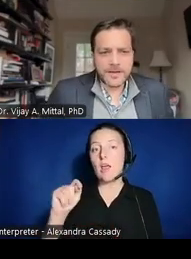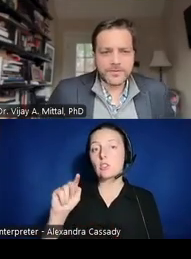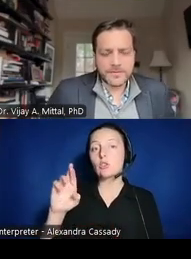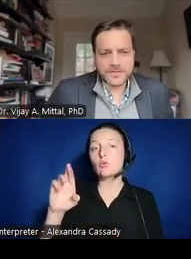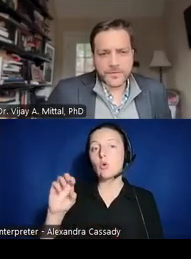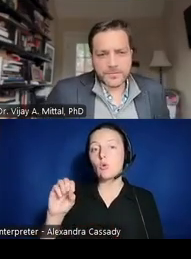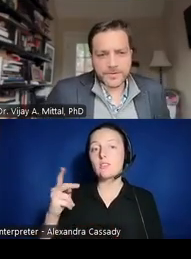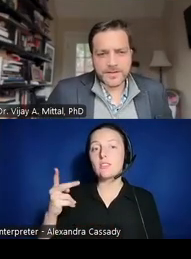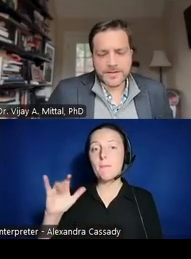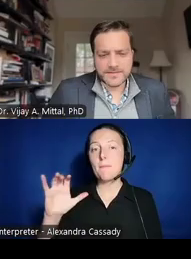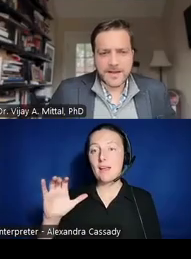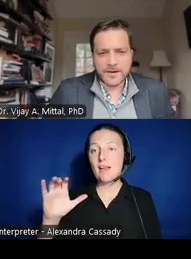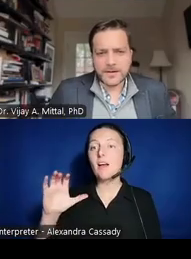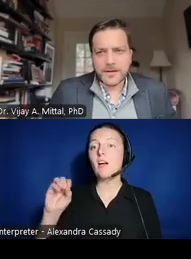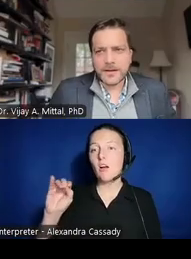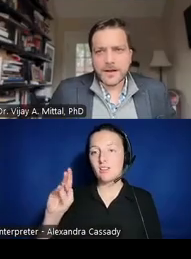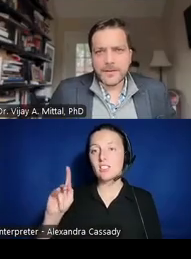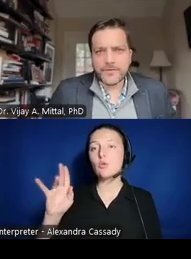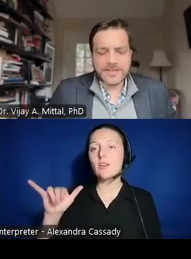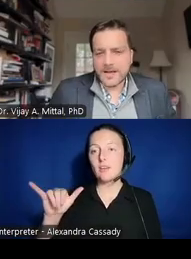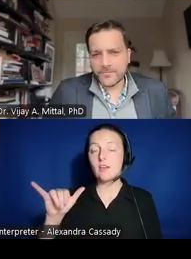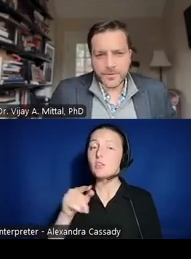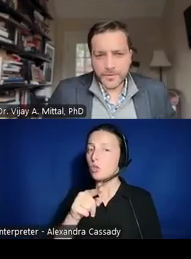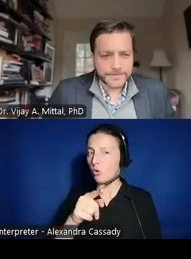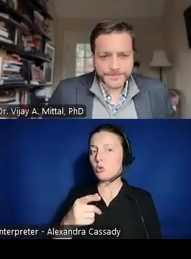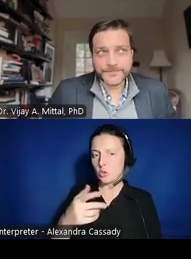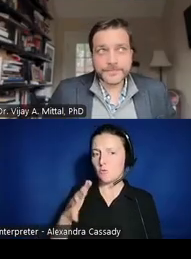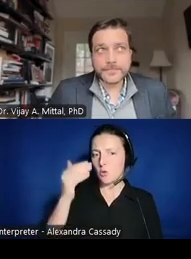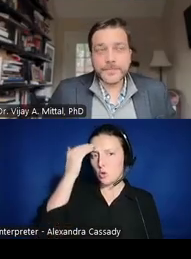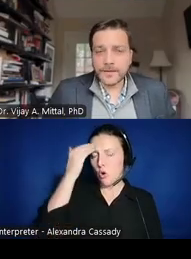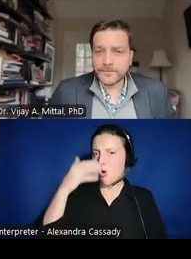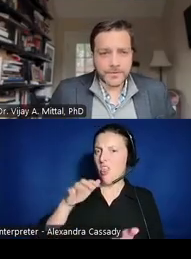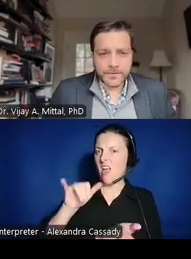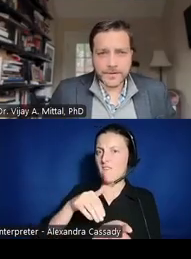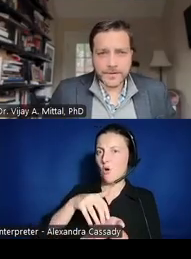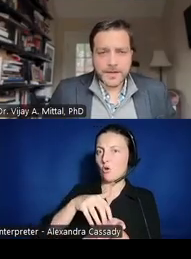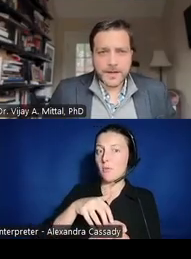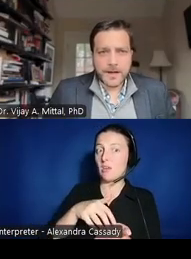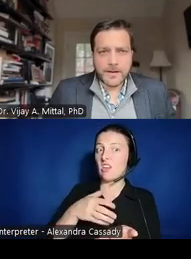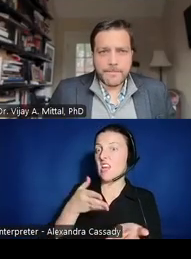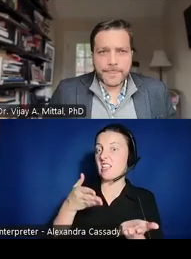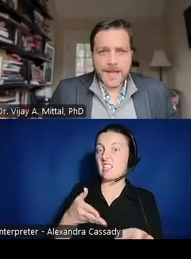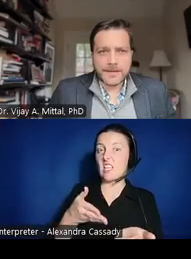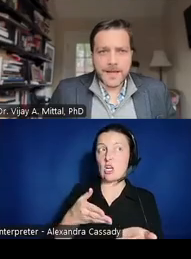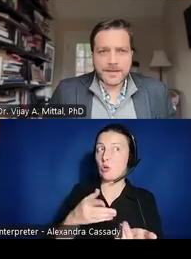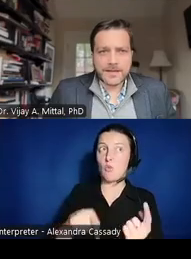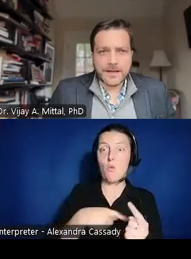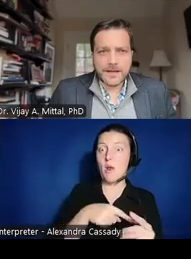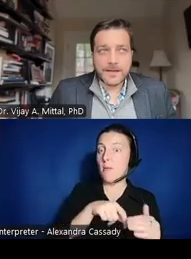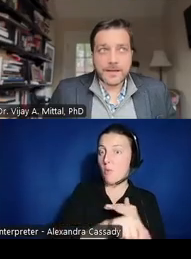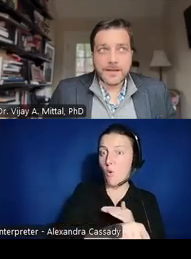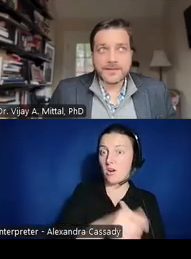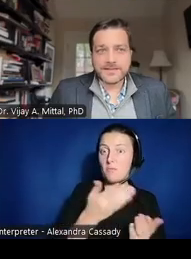know that this vulnerability is there um from the time of birth if not earlier um and and uh at the